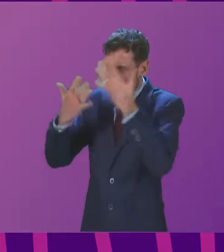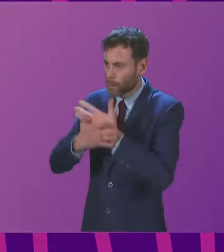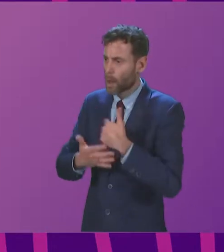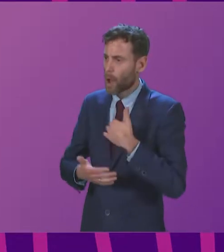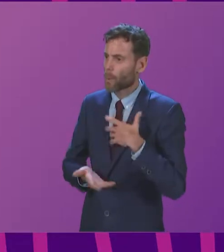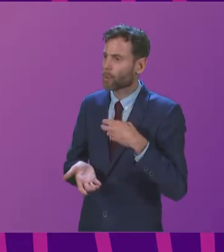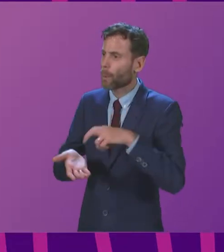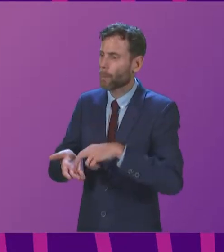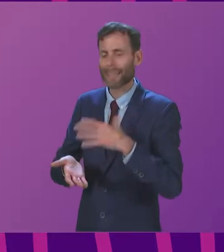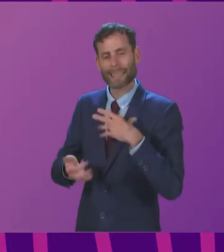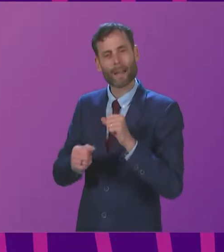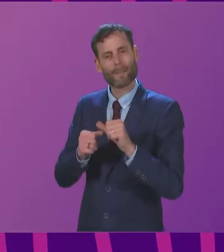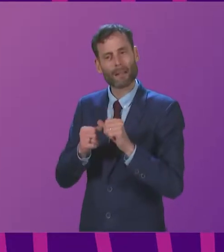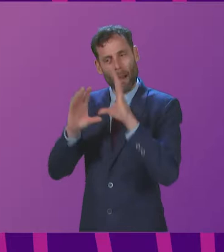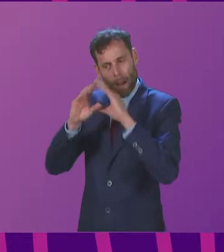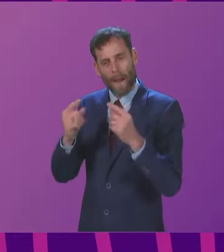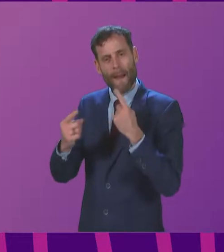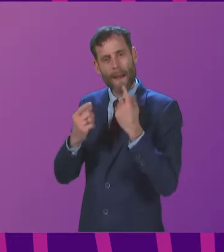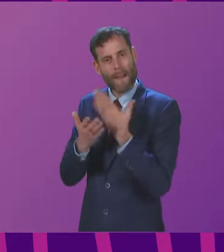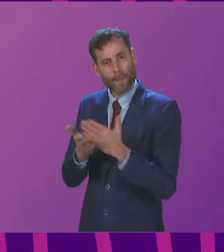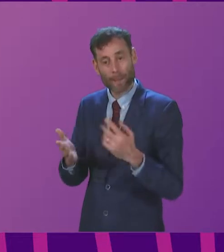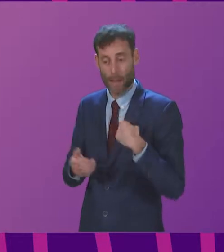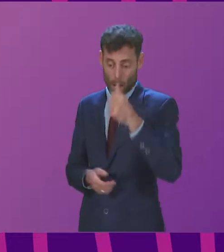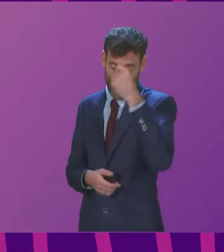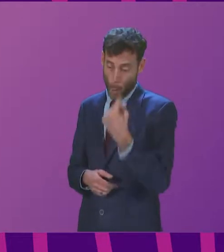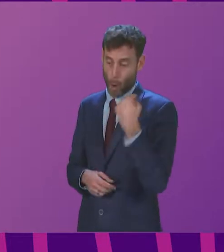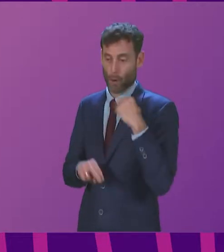I am aware of the overhaul of the portal on Friday, which allows constituents to